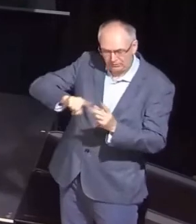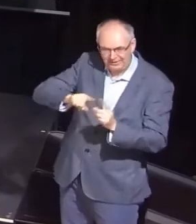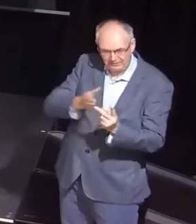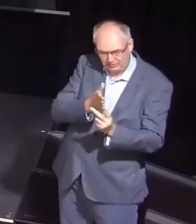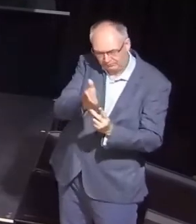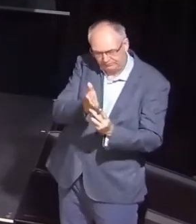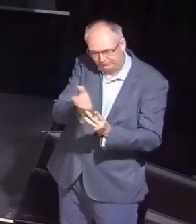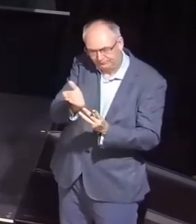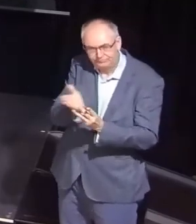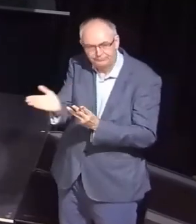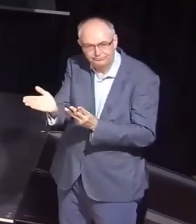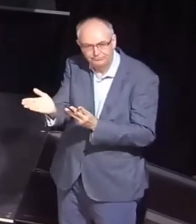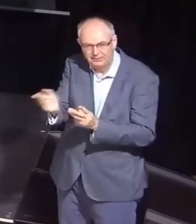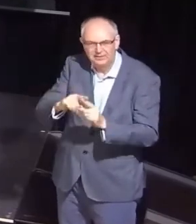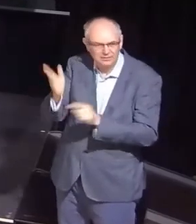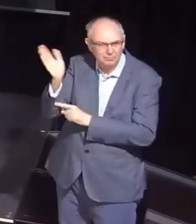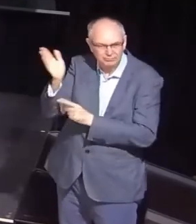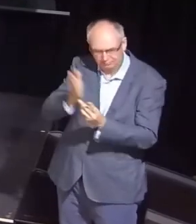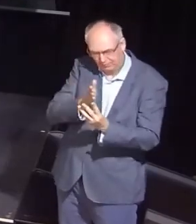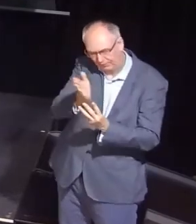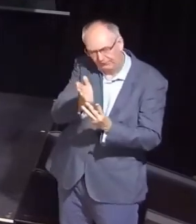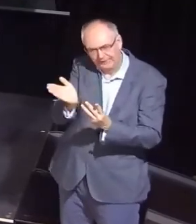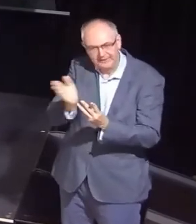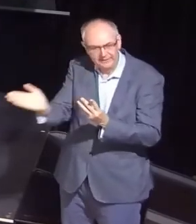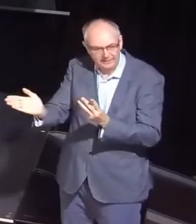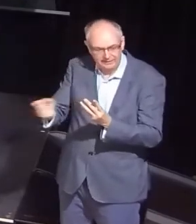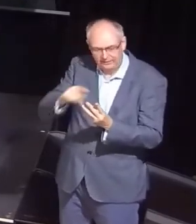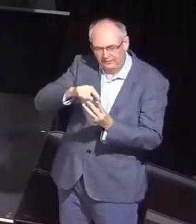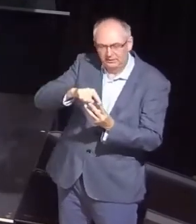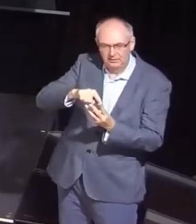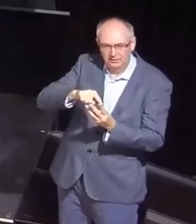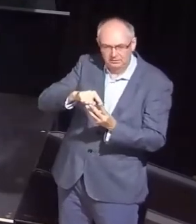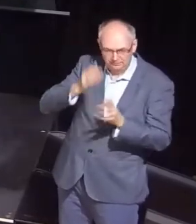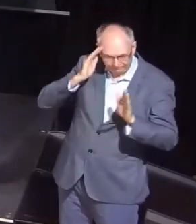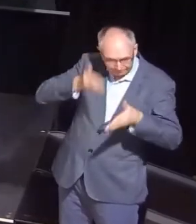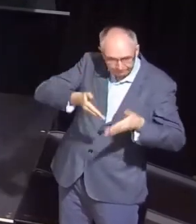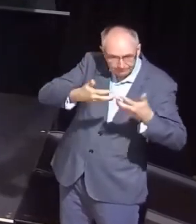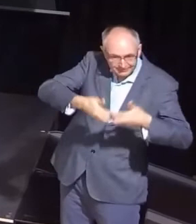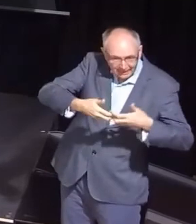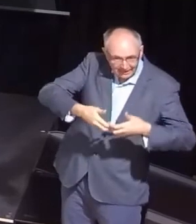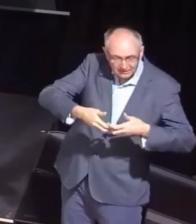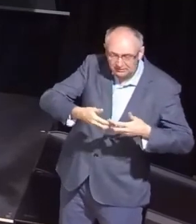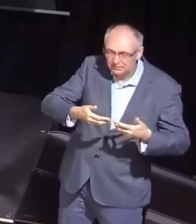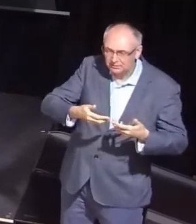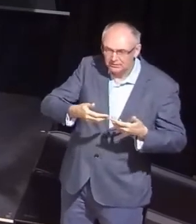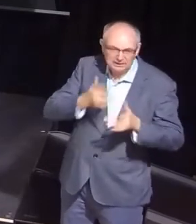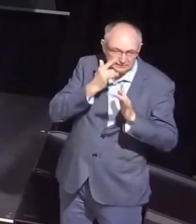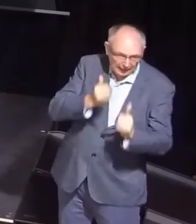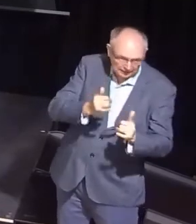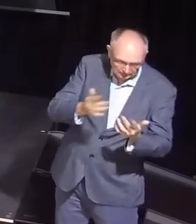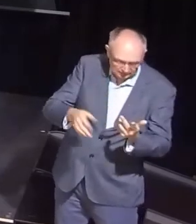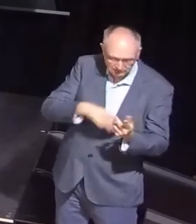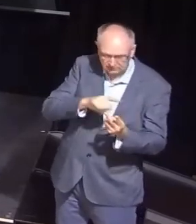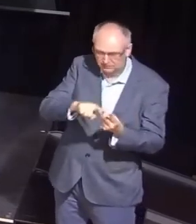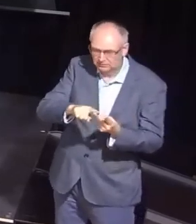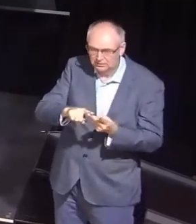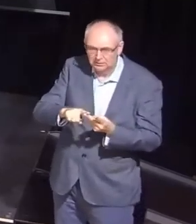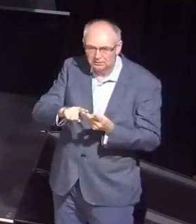of different talks, ranging from talks focused on tech, uhm test, to design,